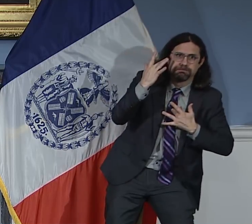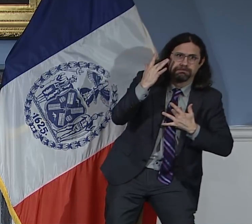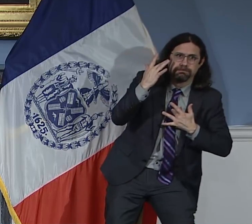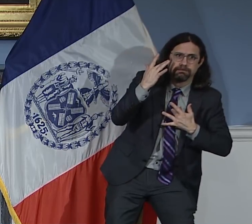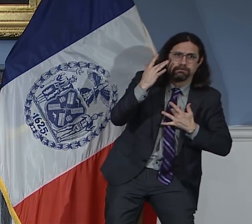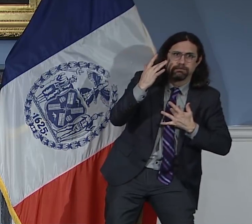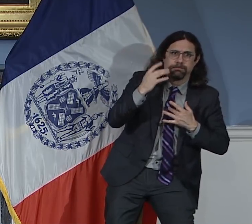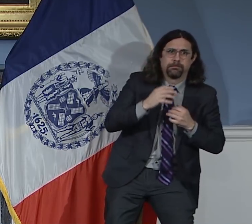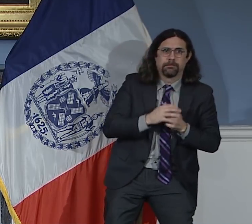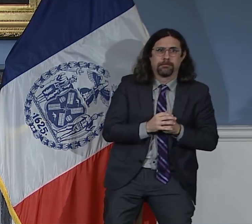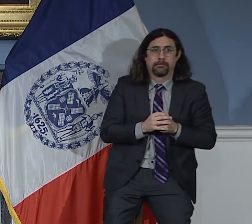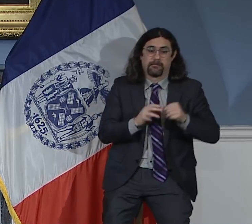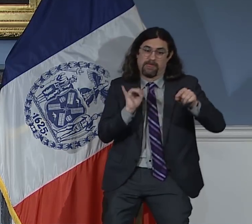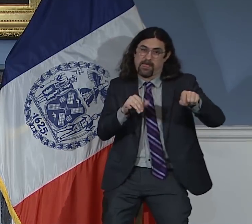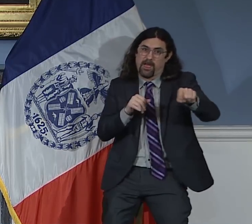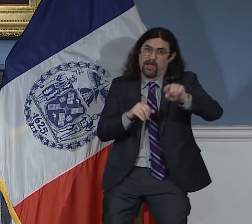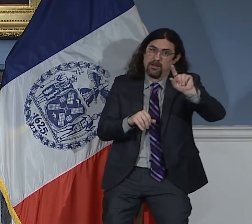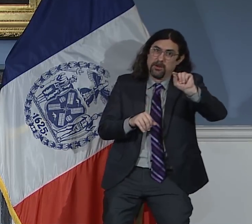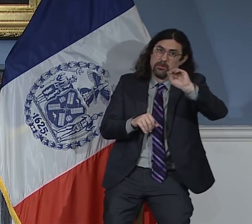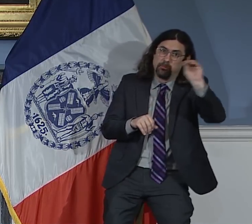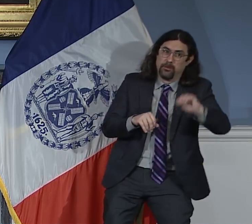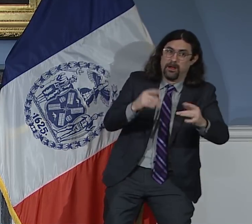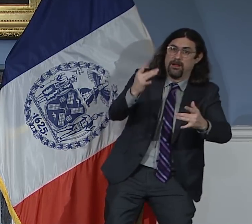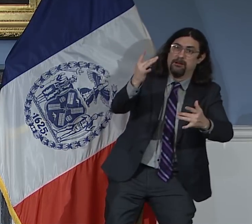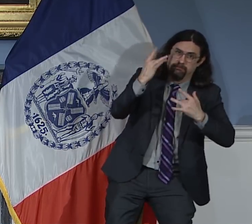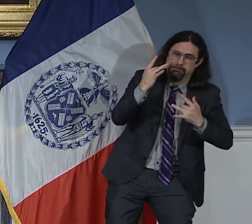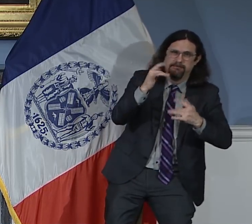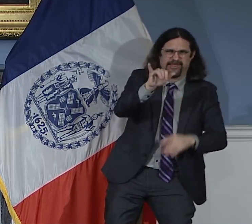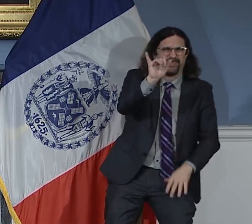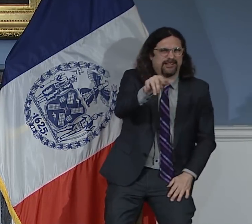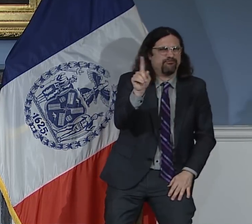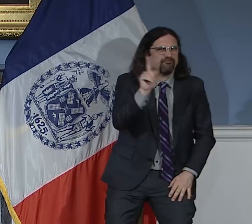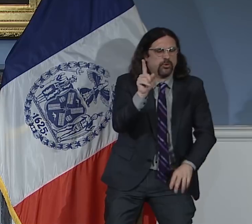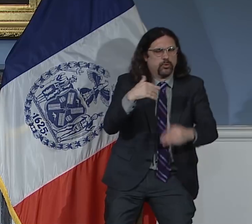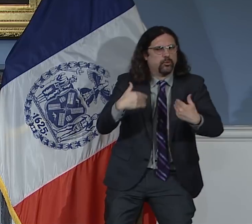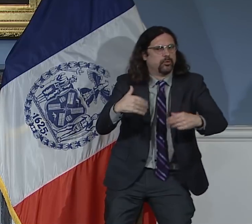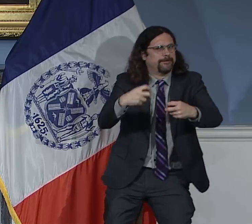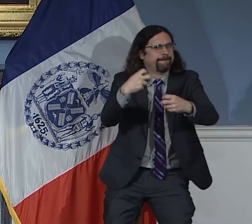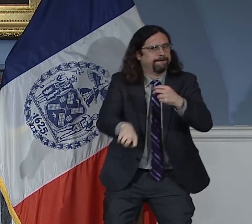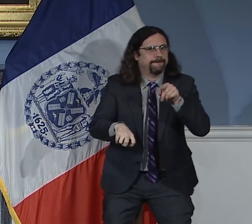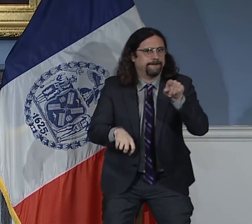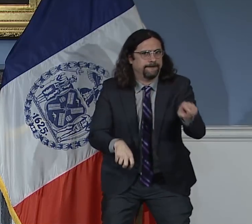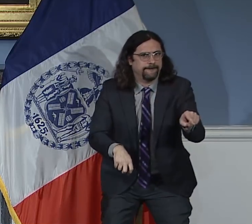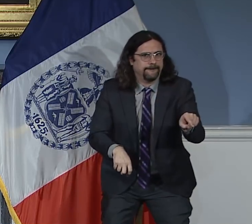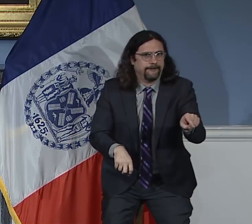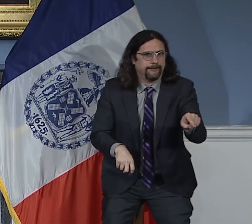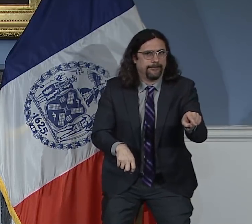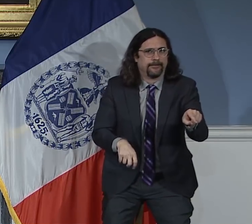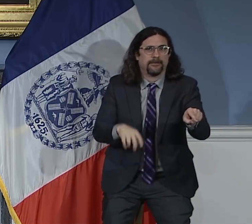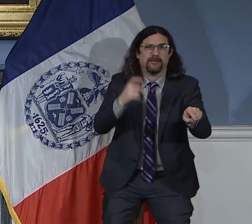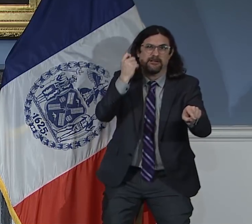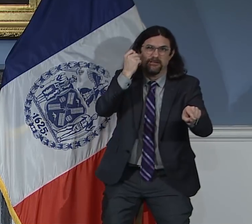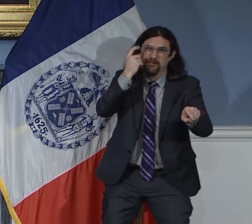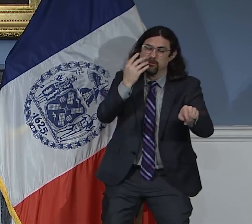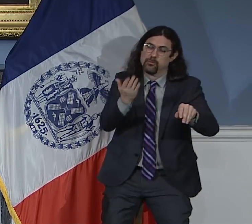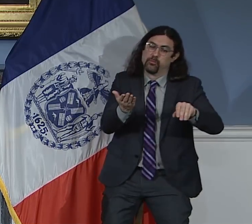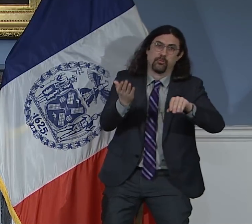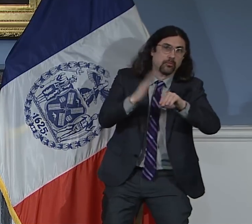LITTLEAN D EXERPINCEEVE RY LITTLE, BUT THOSE 20% WHO EXPERIENCE A MUCH TOUGHER TIME WITH